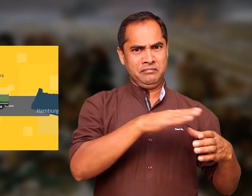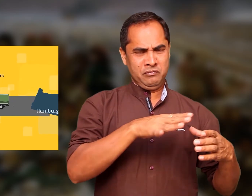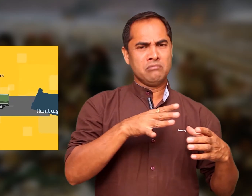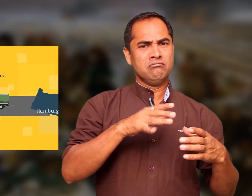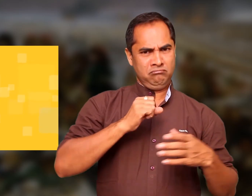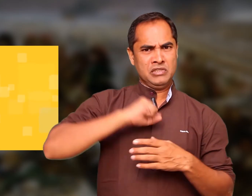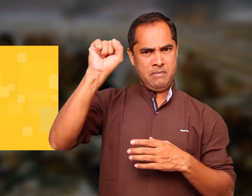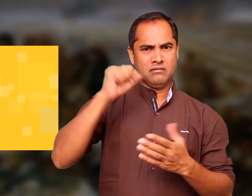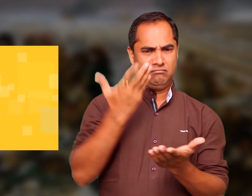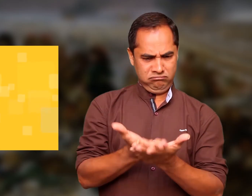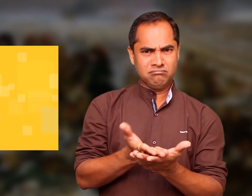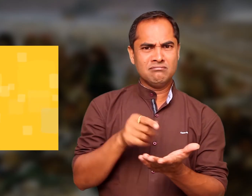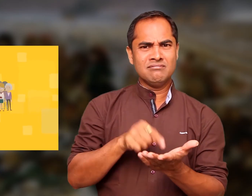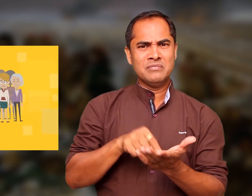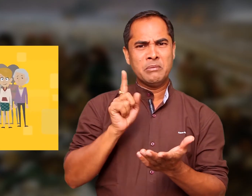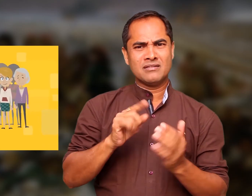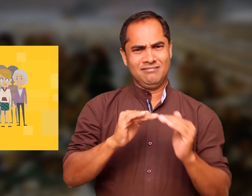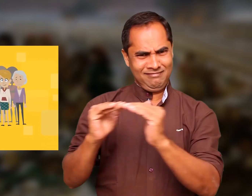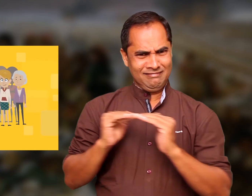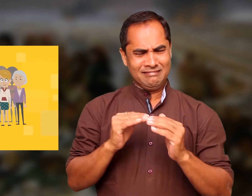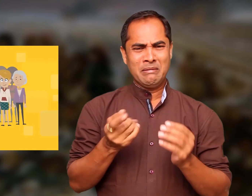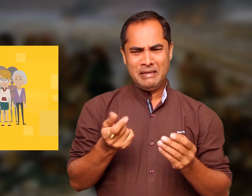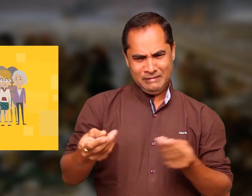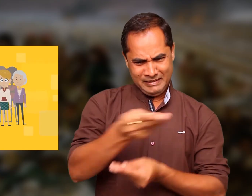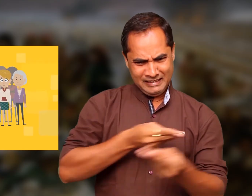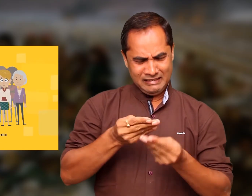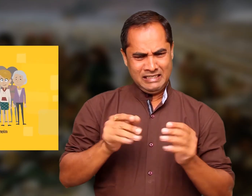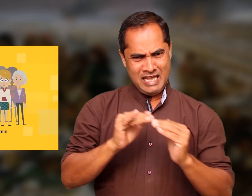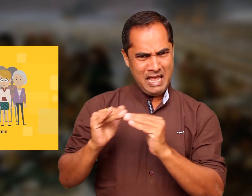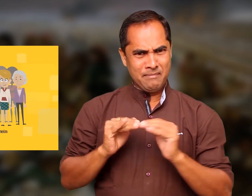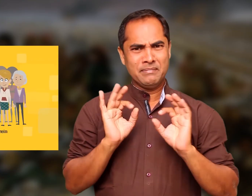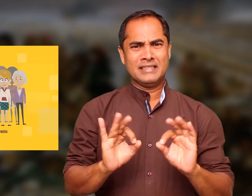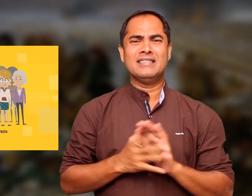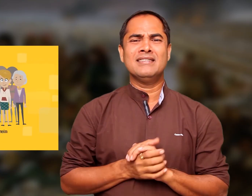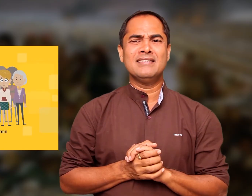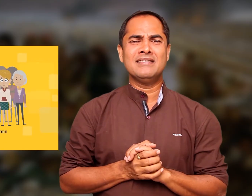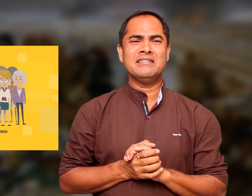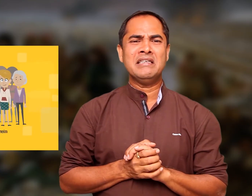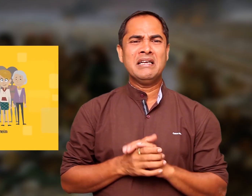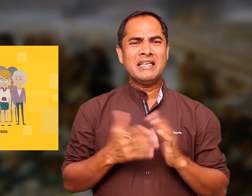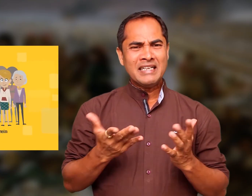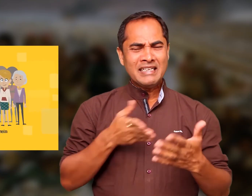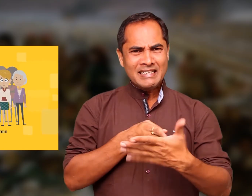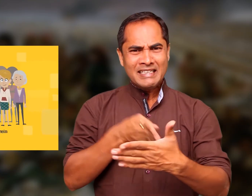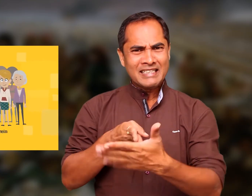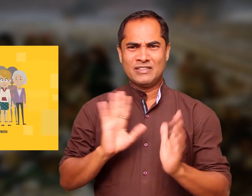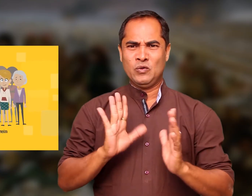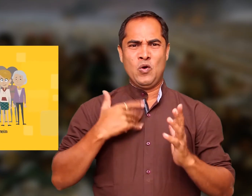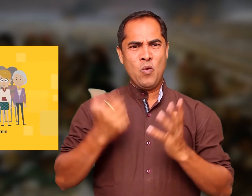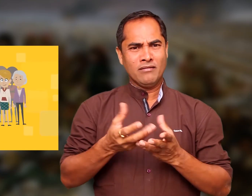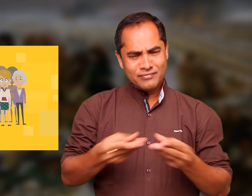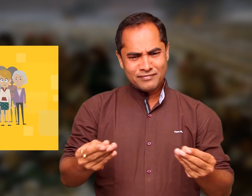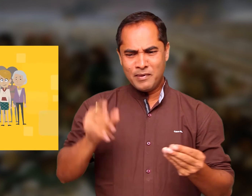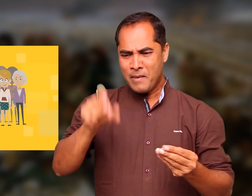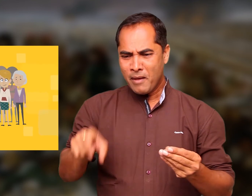demanding a unified economic territory so that movement of goods, people and